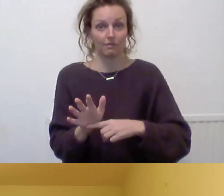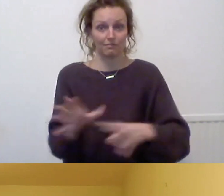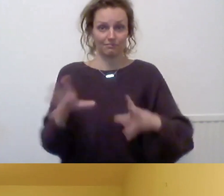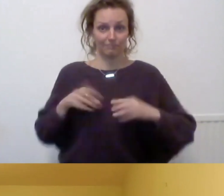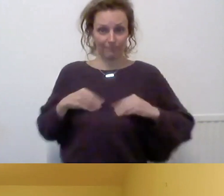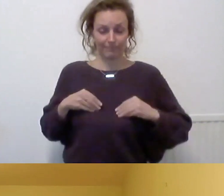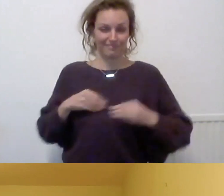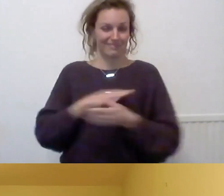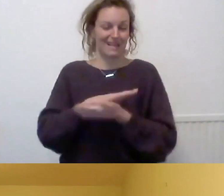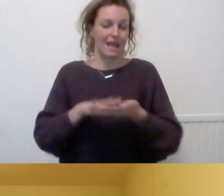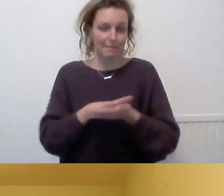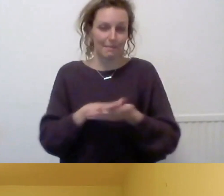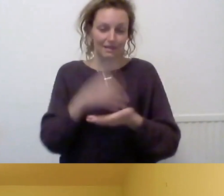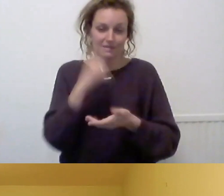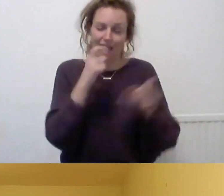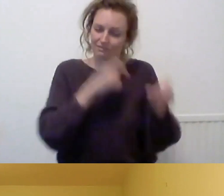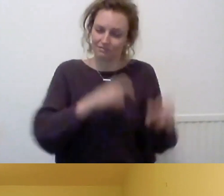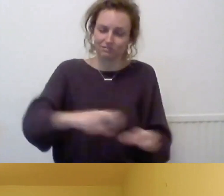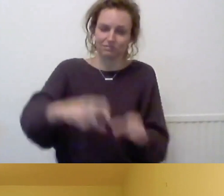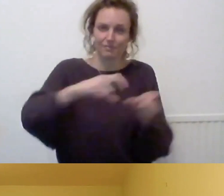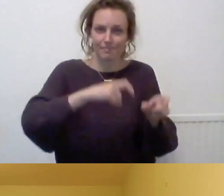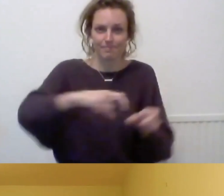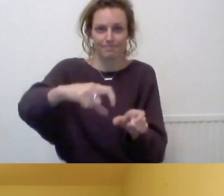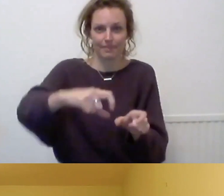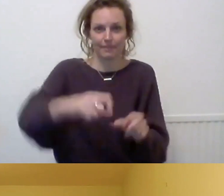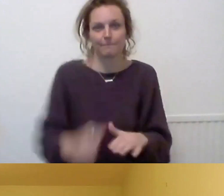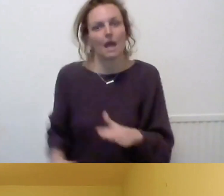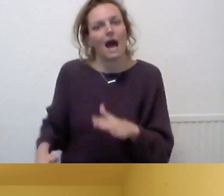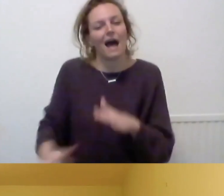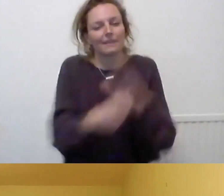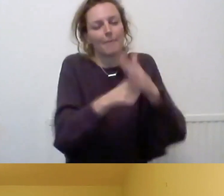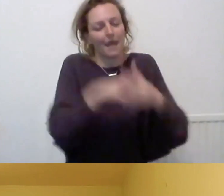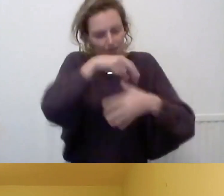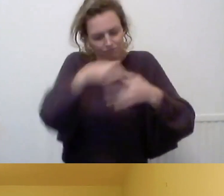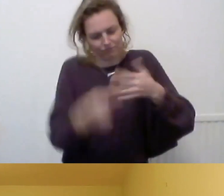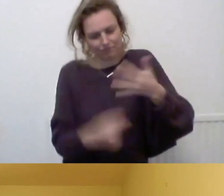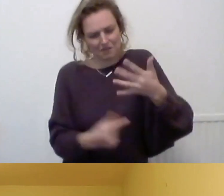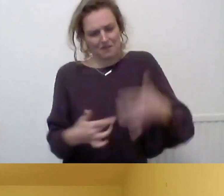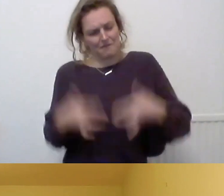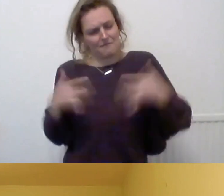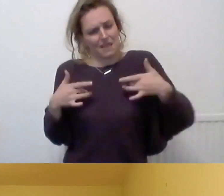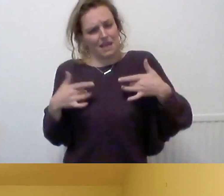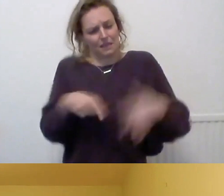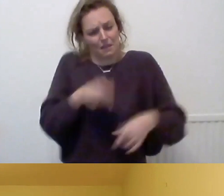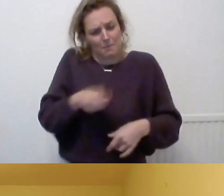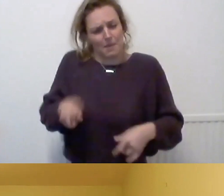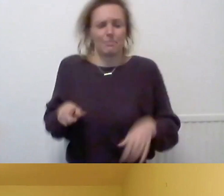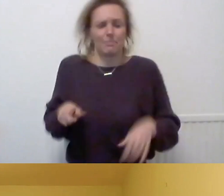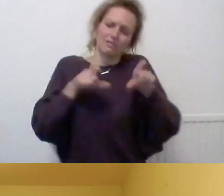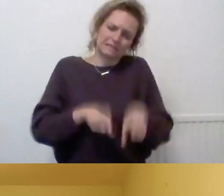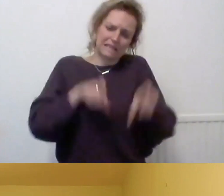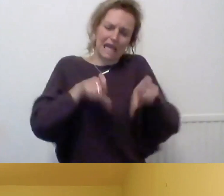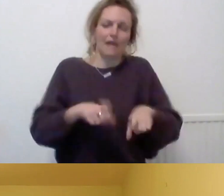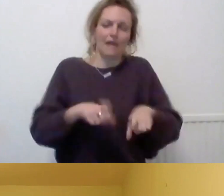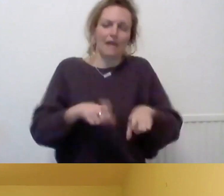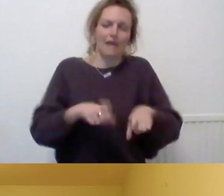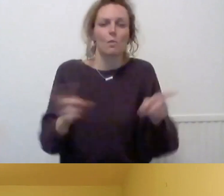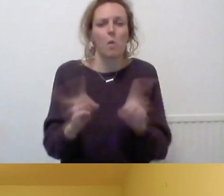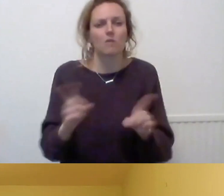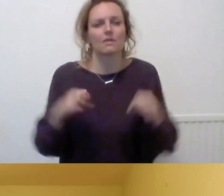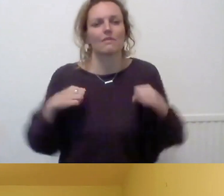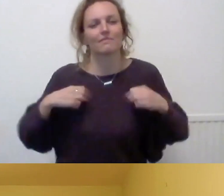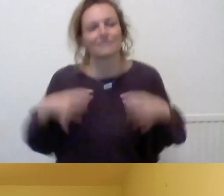that people complain off is fatigue. And that takes a long time to resolve. So